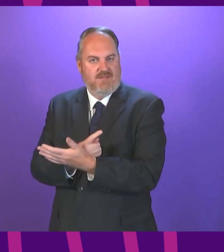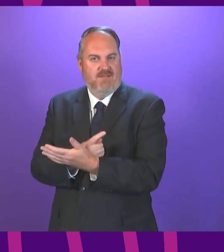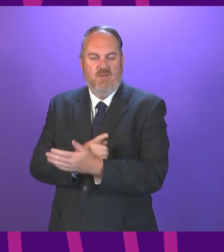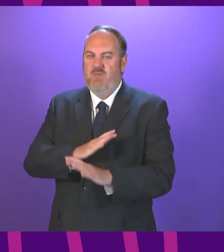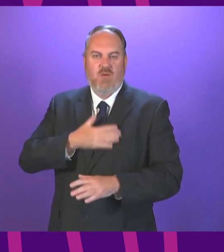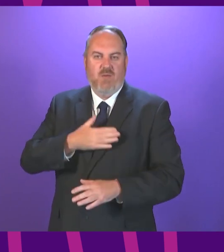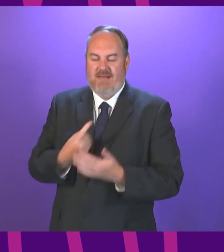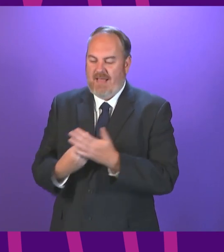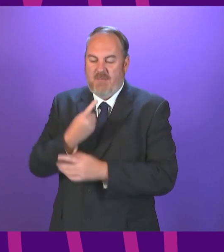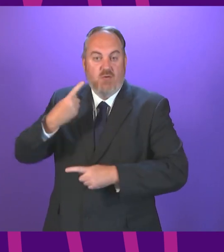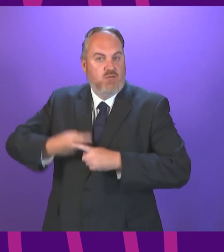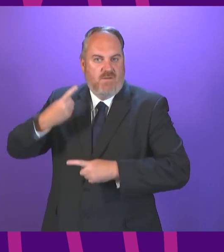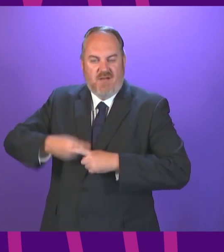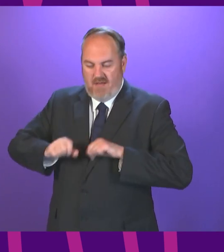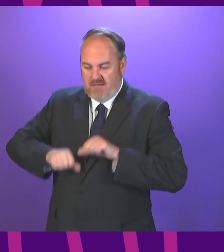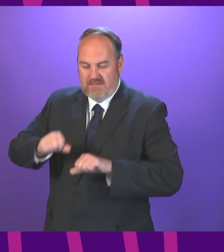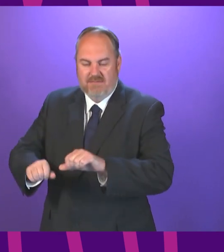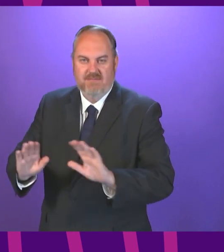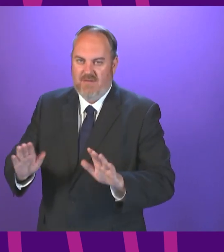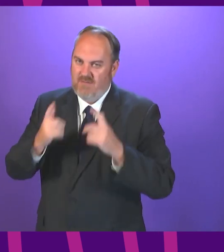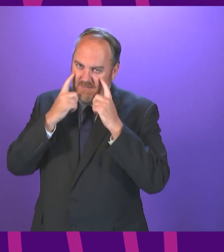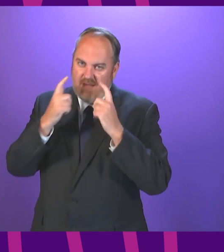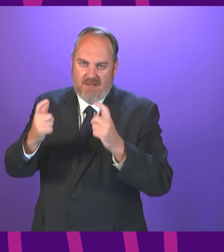the changes are on the Government’s website, but I will highlight some key points now.